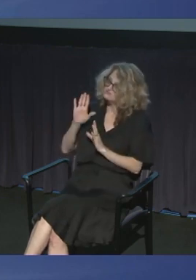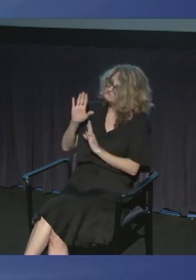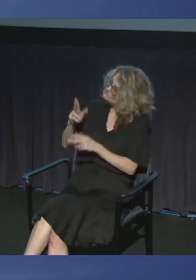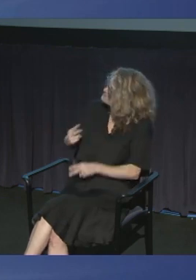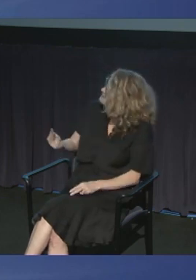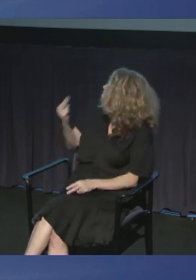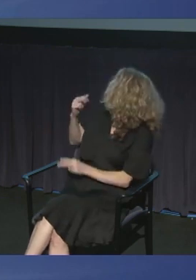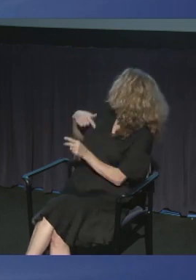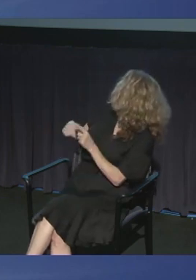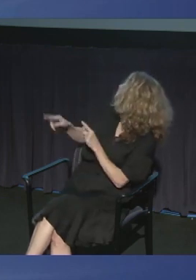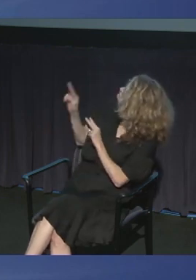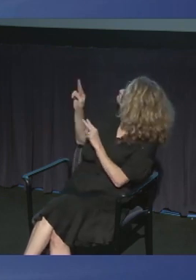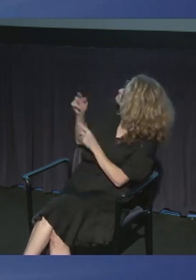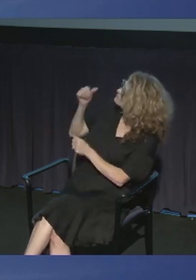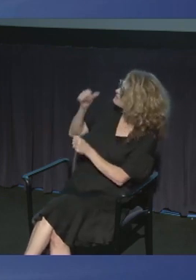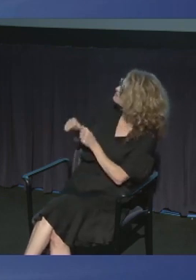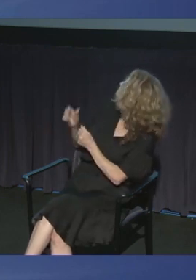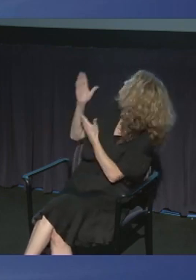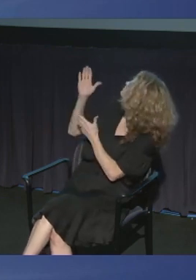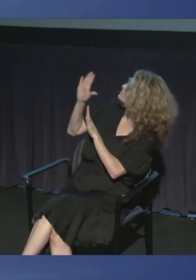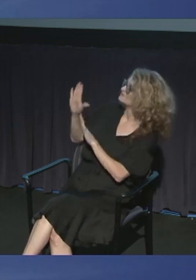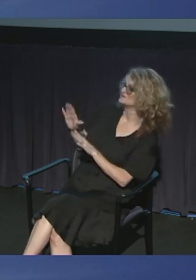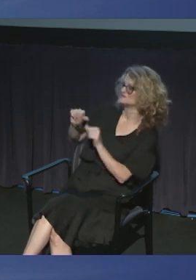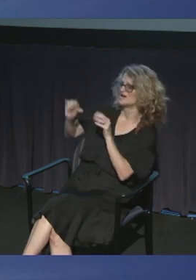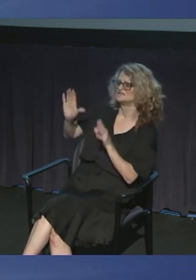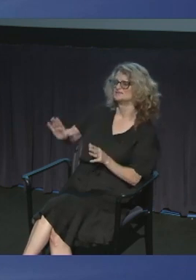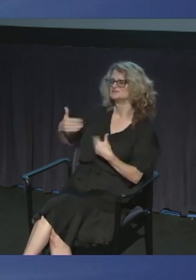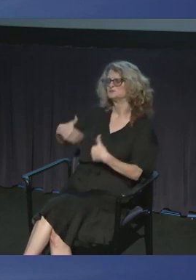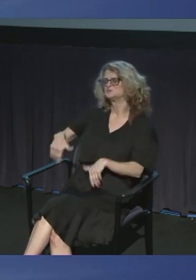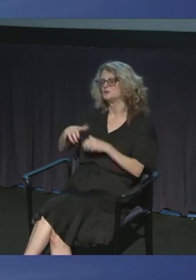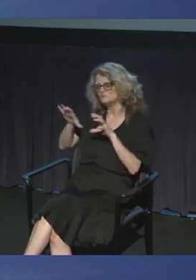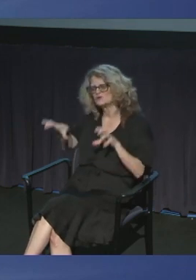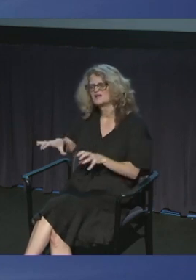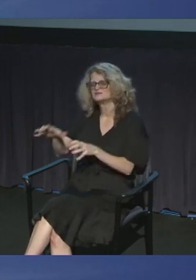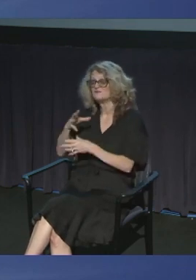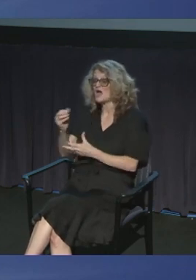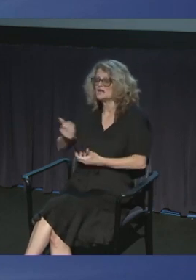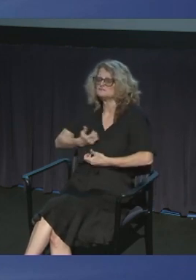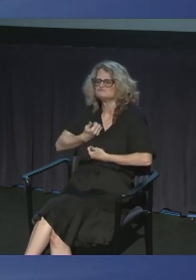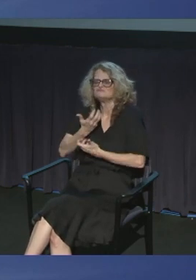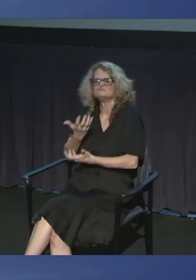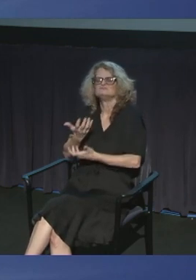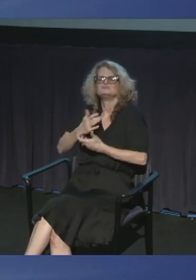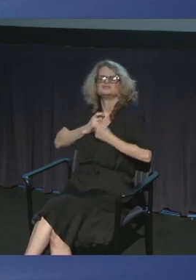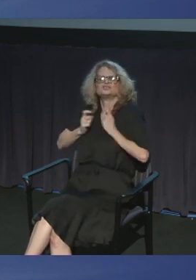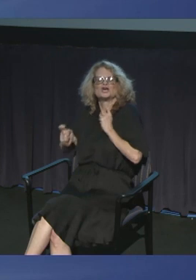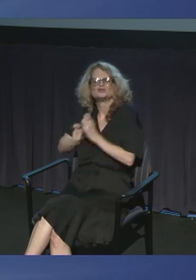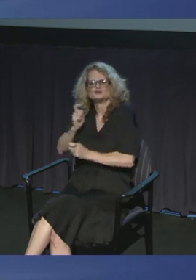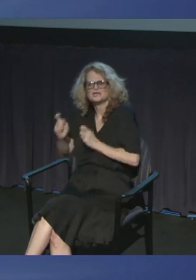WONDERFUL SCIENTISTS WHO WAS SO PRODUCTIVE AND SO GIVING OF HIMSELF. WHAT I WOULD LIKE TO TALK ABOUT